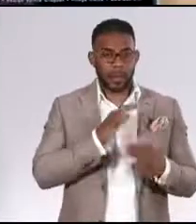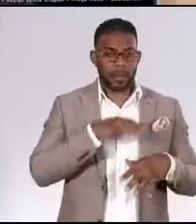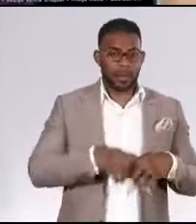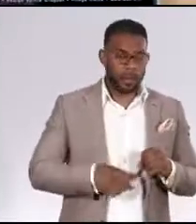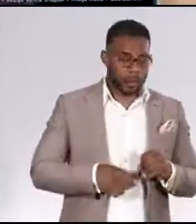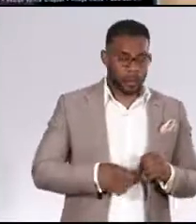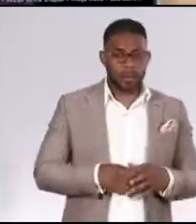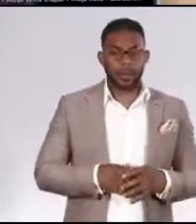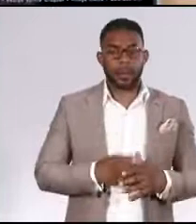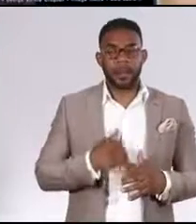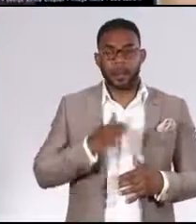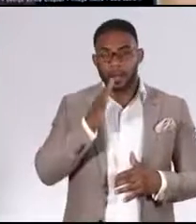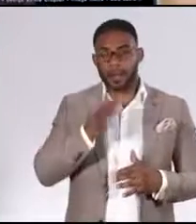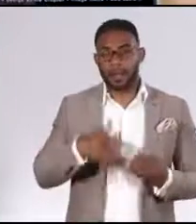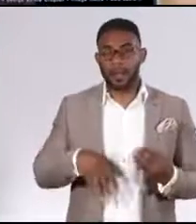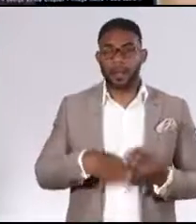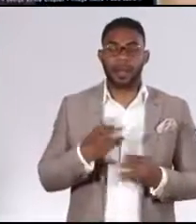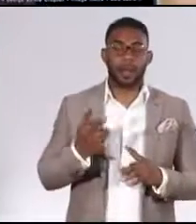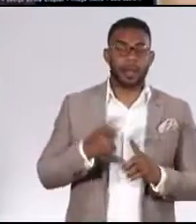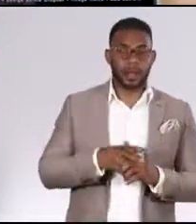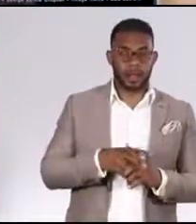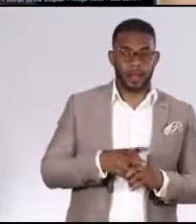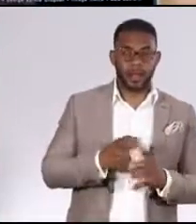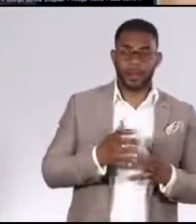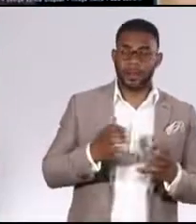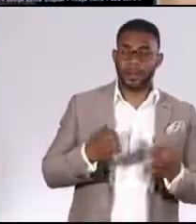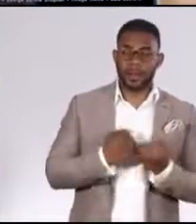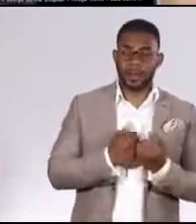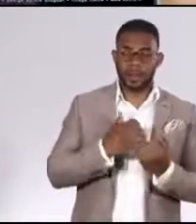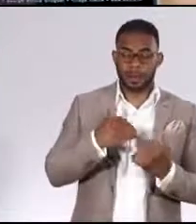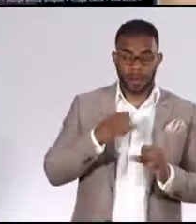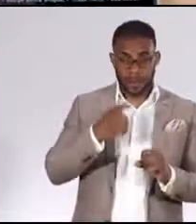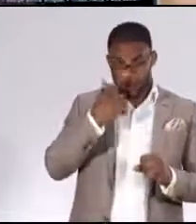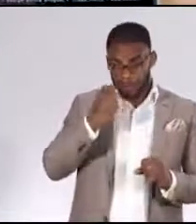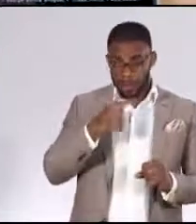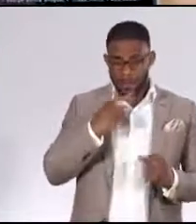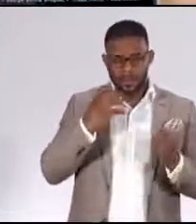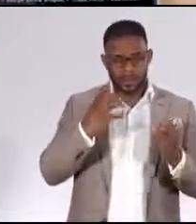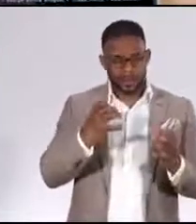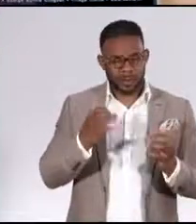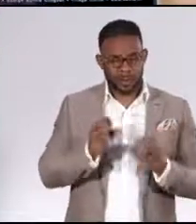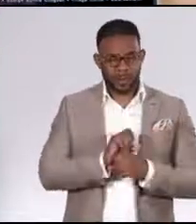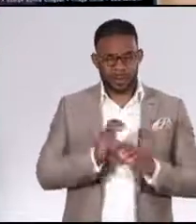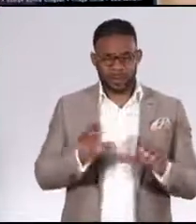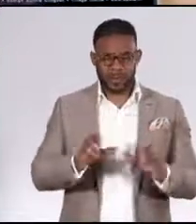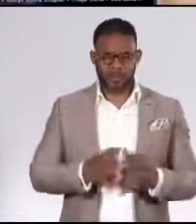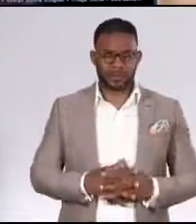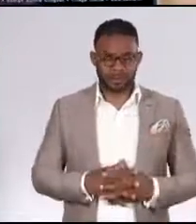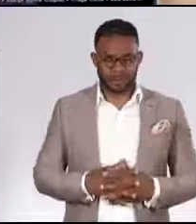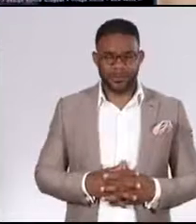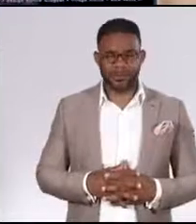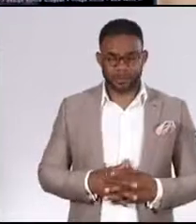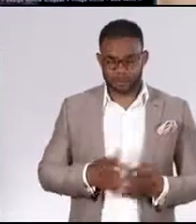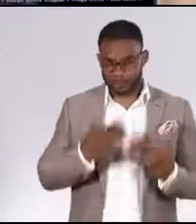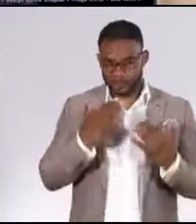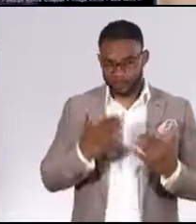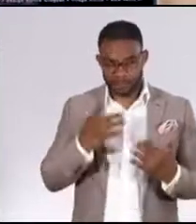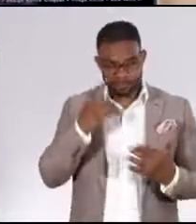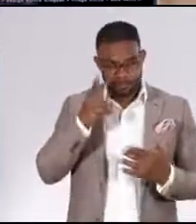I will advocate as much as I can, because there is so much work to be done. Thank you for hearing my story.